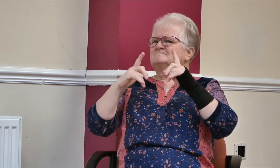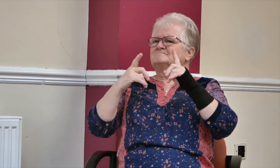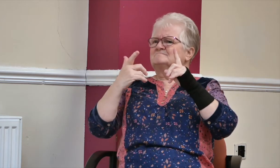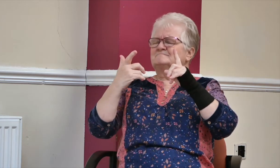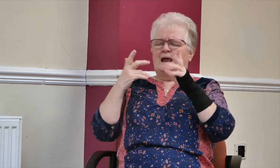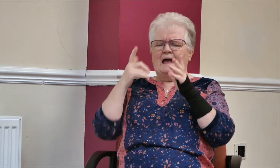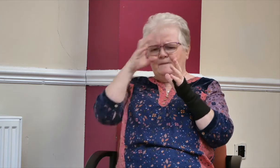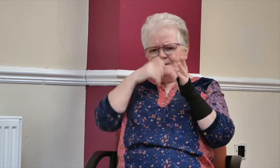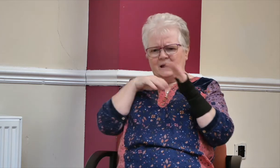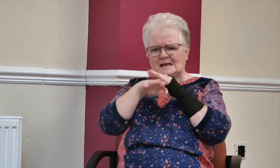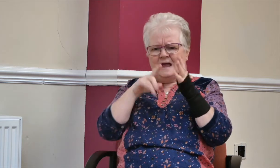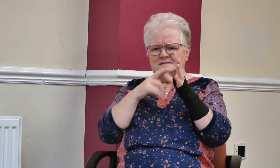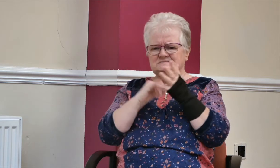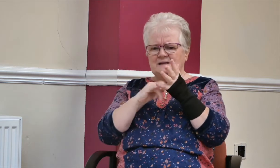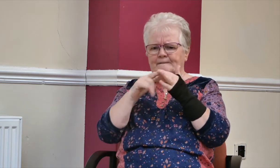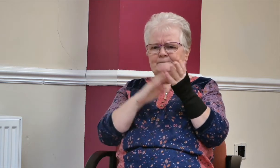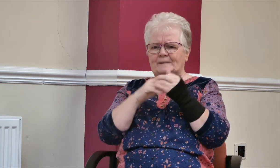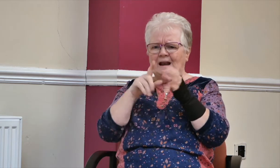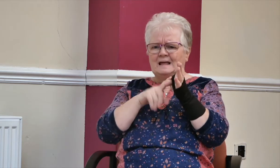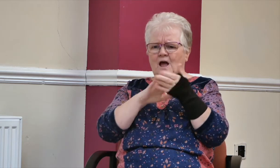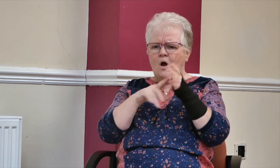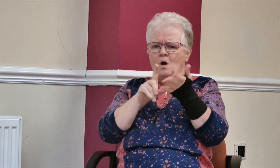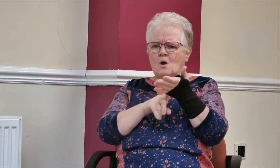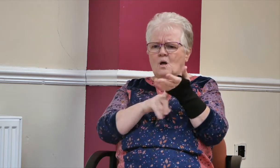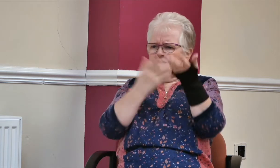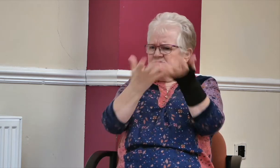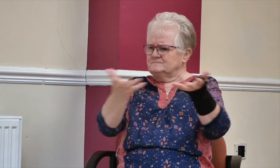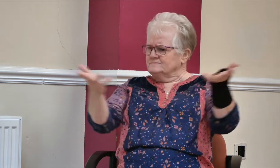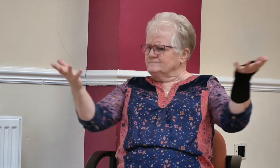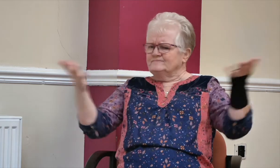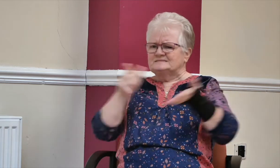I remember one being held in the Assembly Hall.